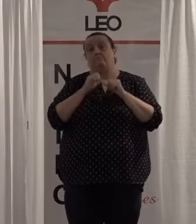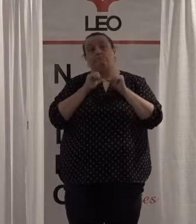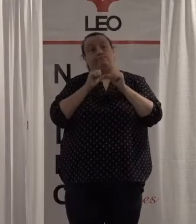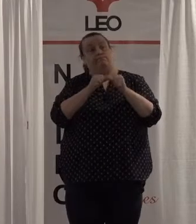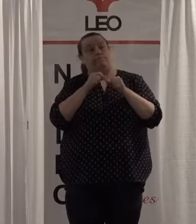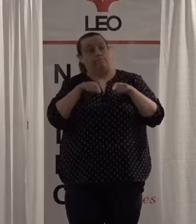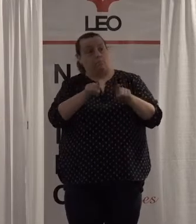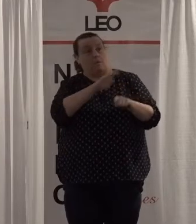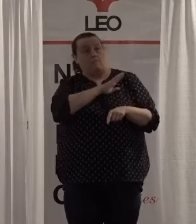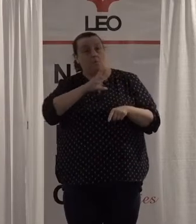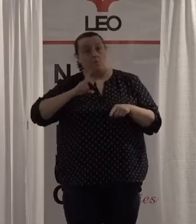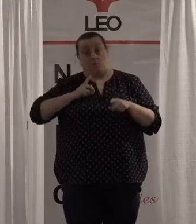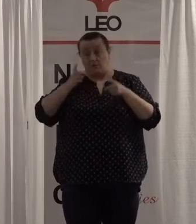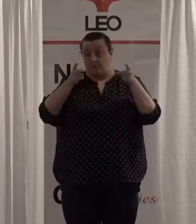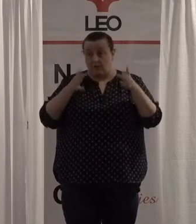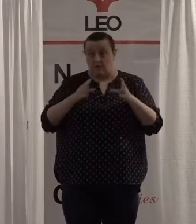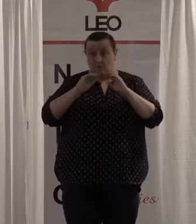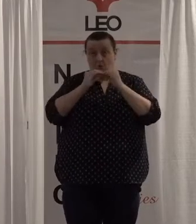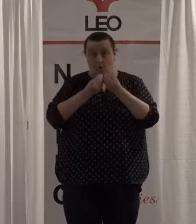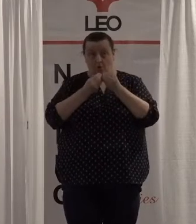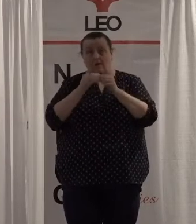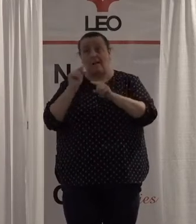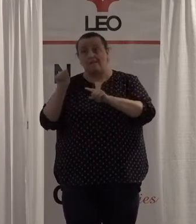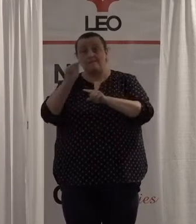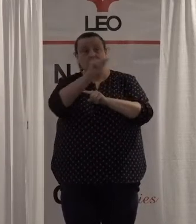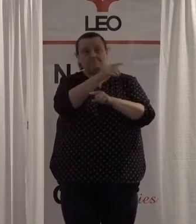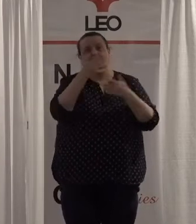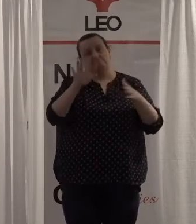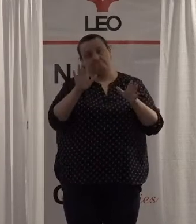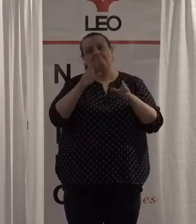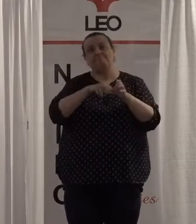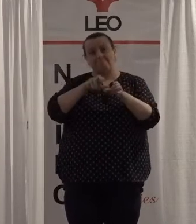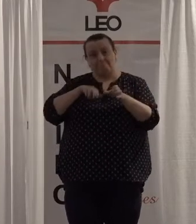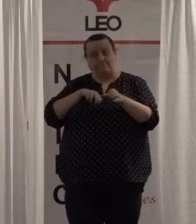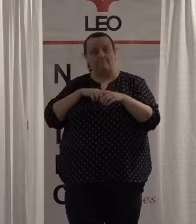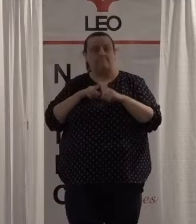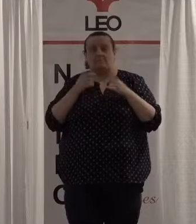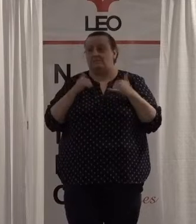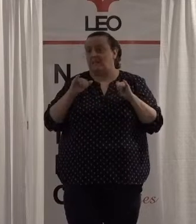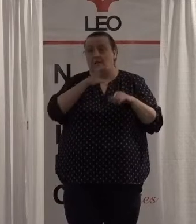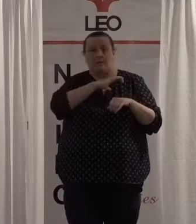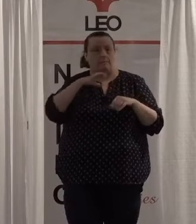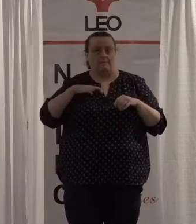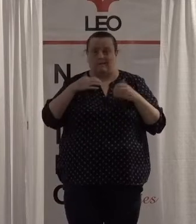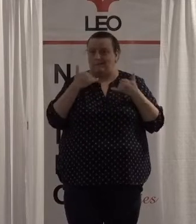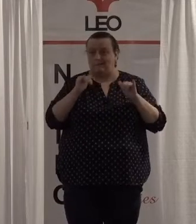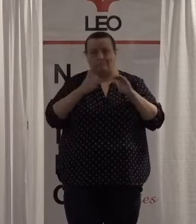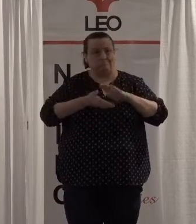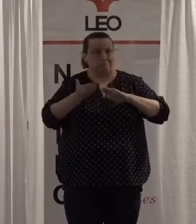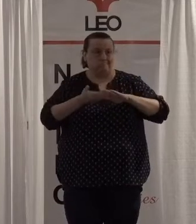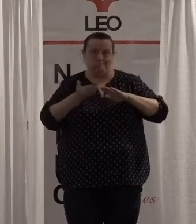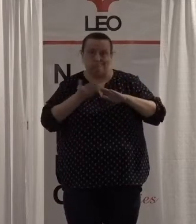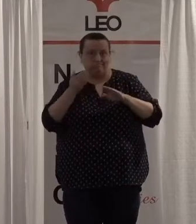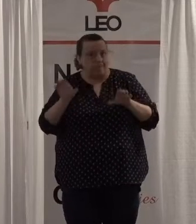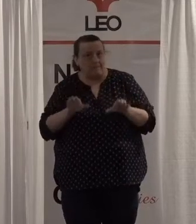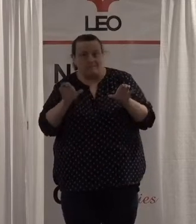OF THOSE ORGANIZATIONS HAS ENDED, HE IS STILL ACTIVE ON VARIOUS COMMITTEES. WHEN NOT VOLUNTEERING,